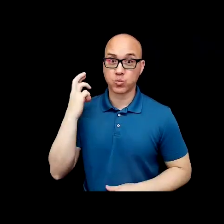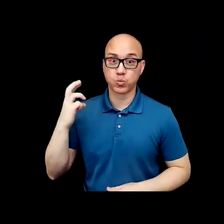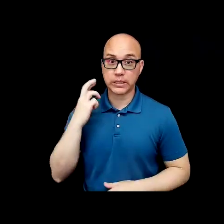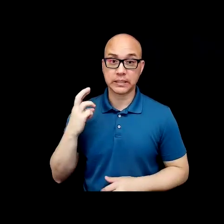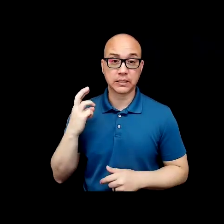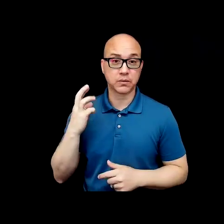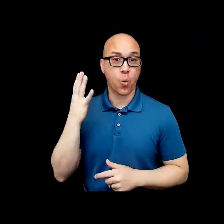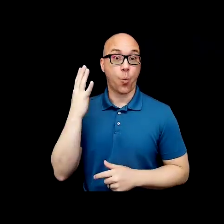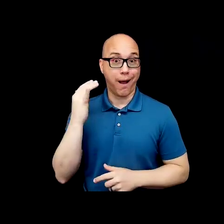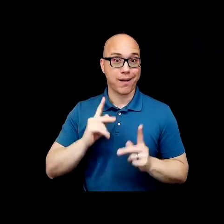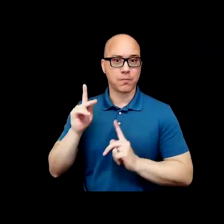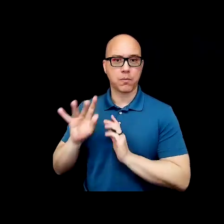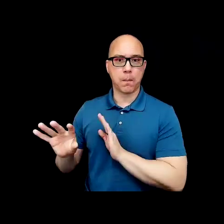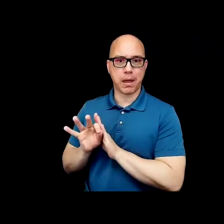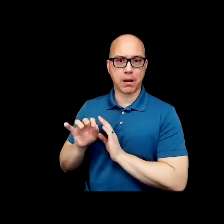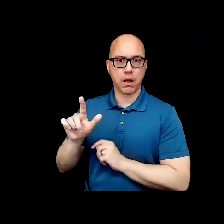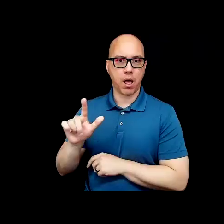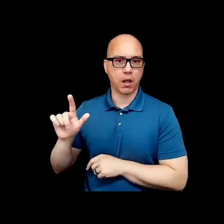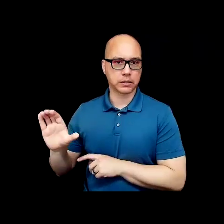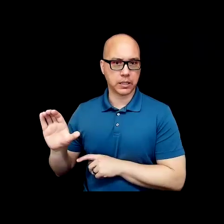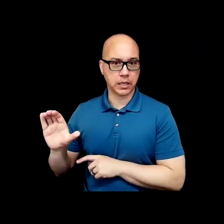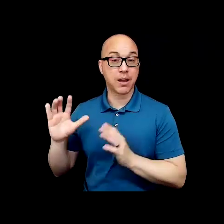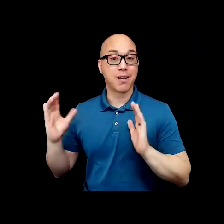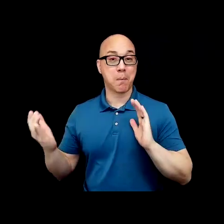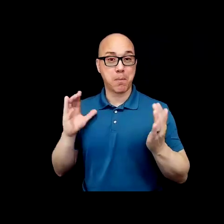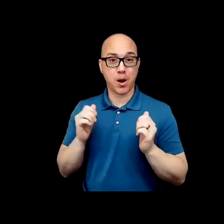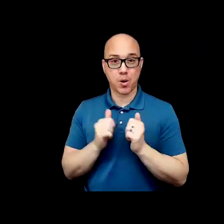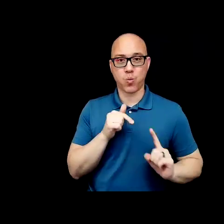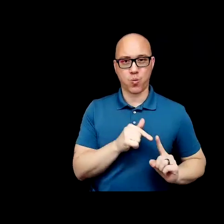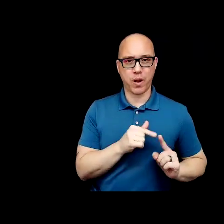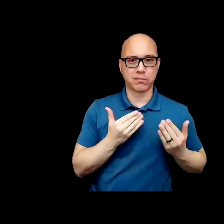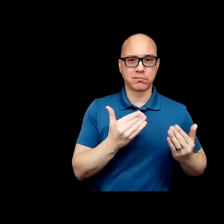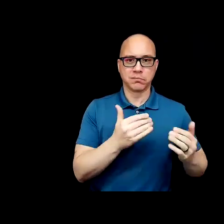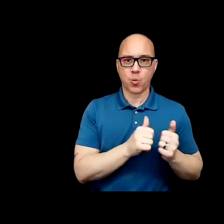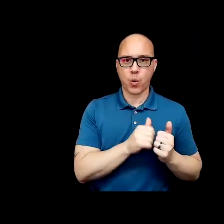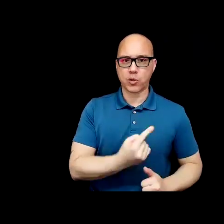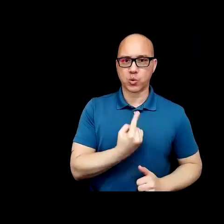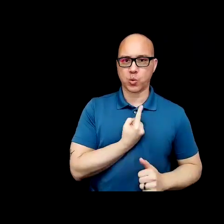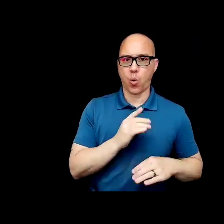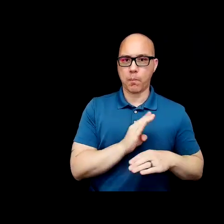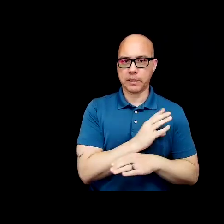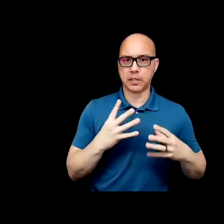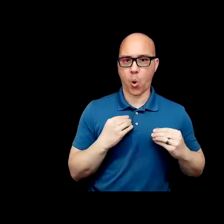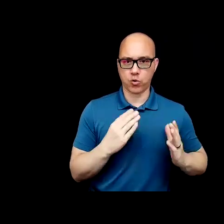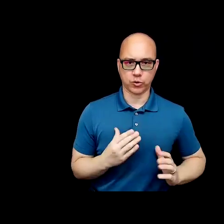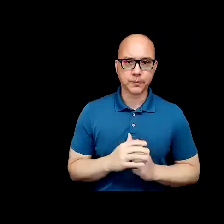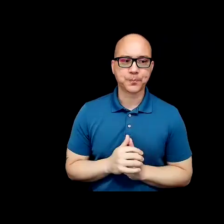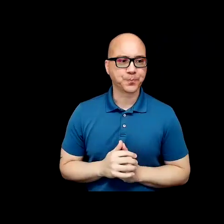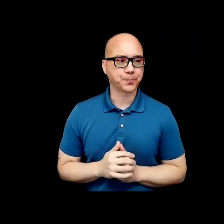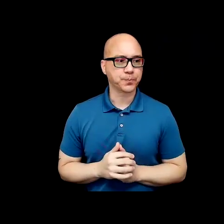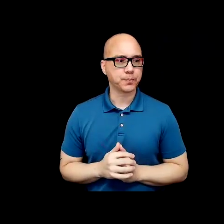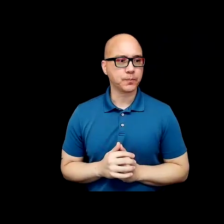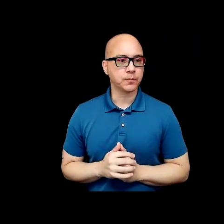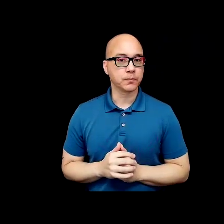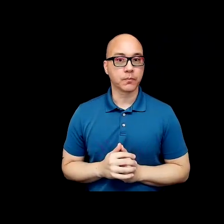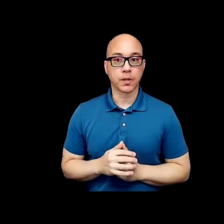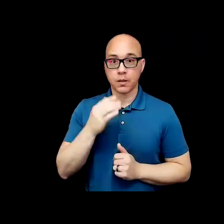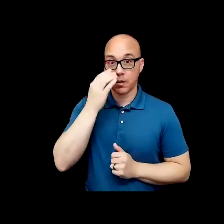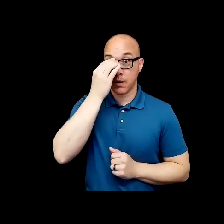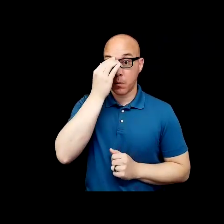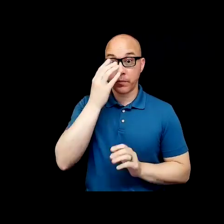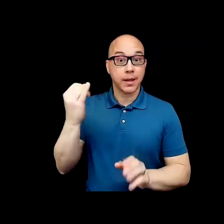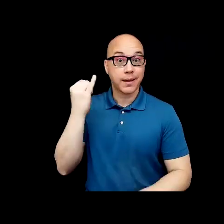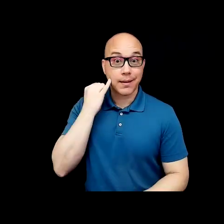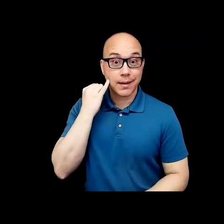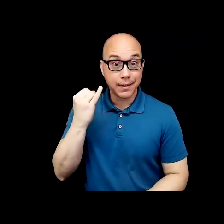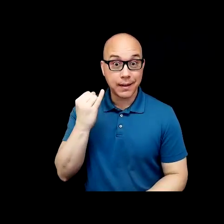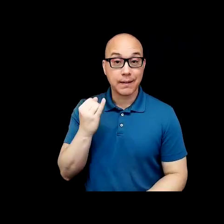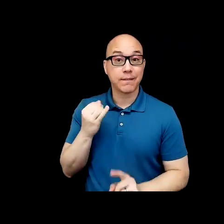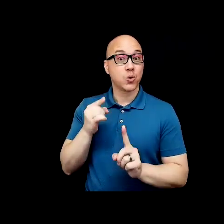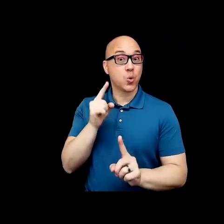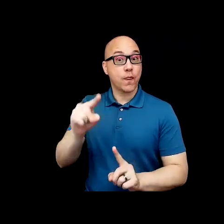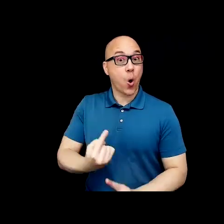an LLC over operating as a Sole Proprietorship. If you are the only owner of your LLC, the IRS